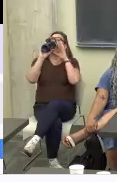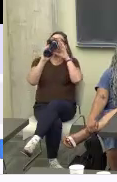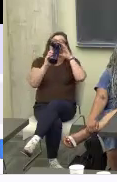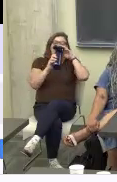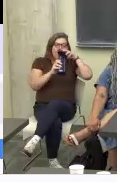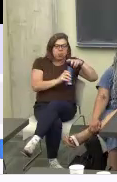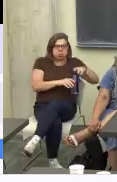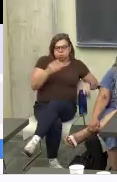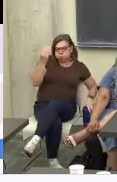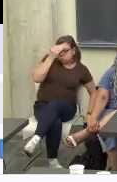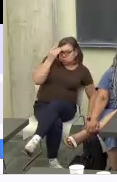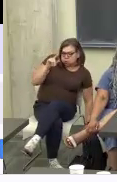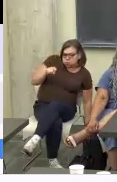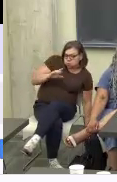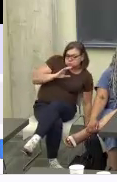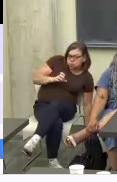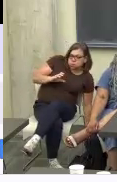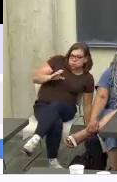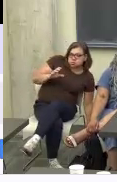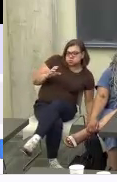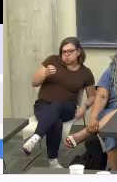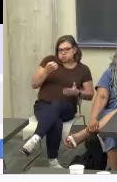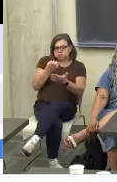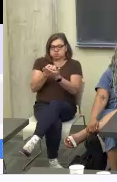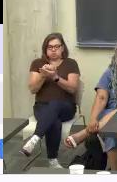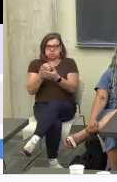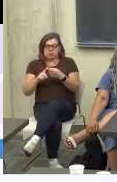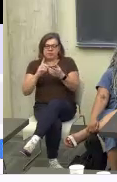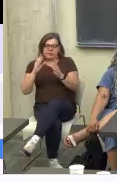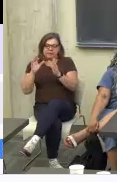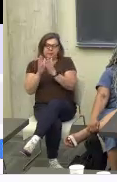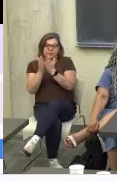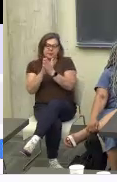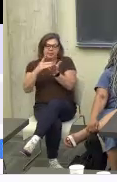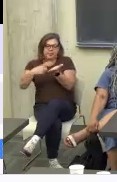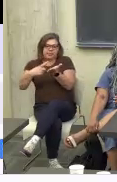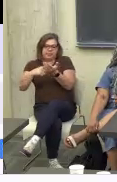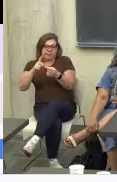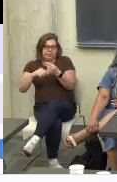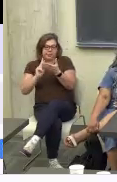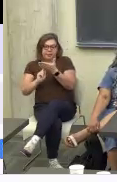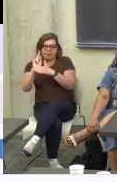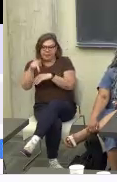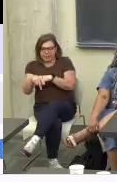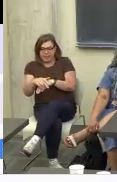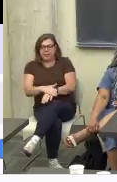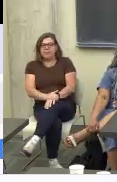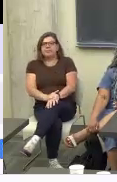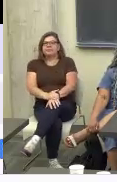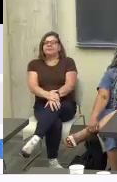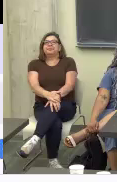economy And the book is talking about how Plants, there are often these initial plants